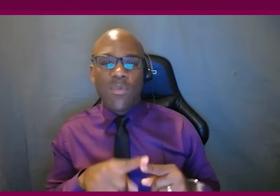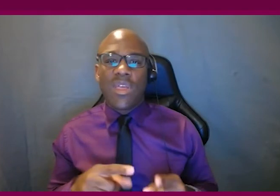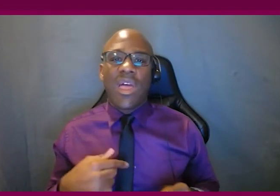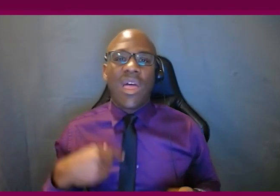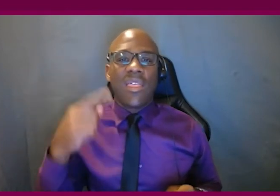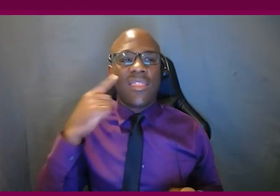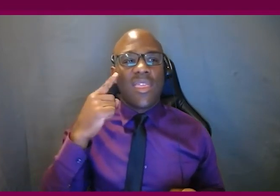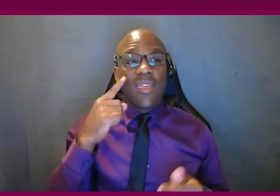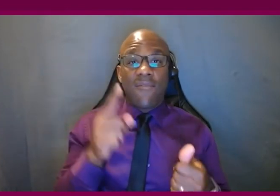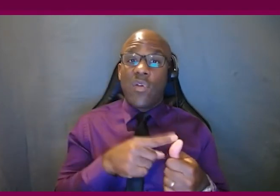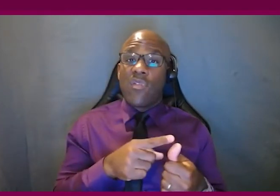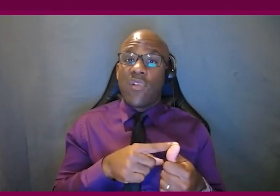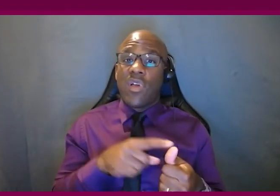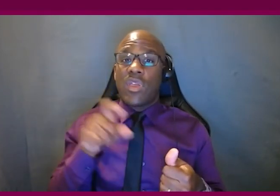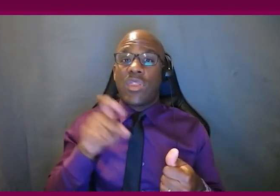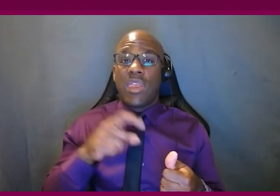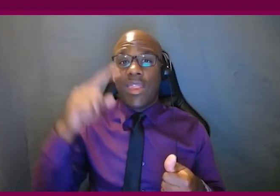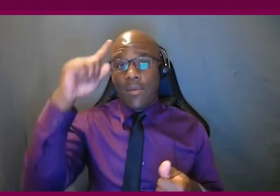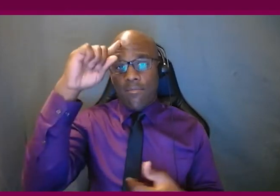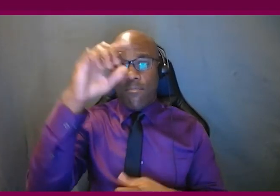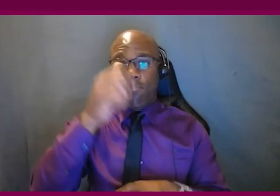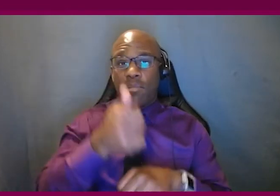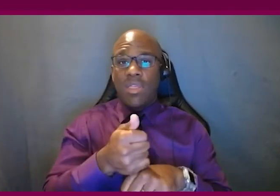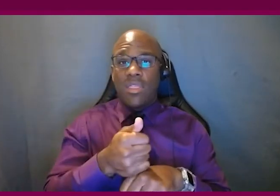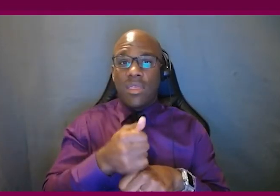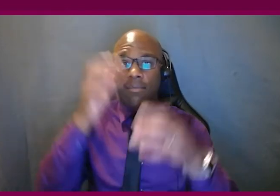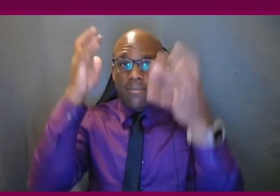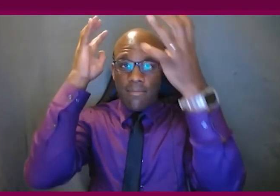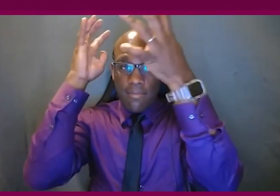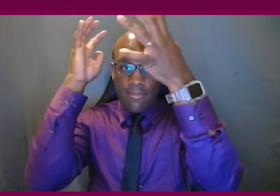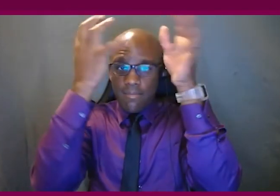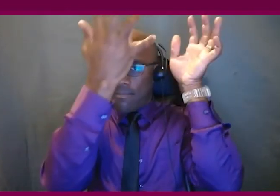diversity and inclusion efforts, I think there's still a...